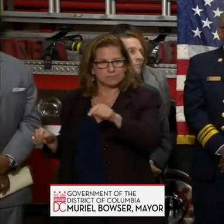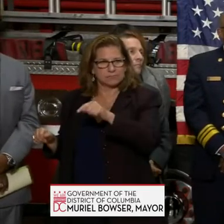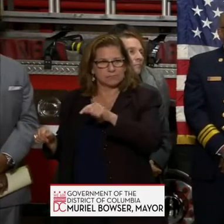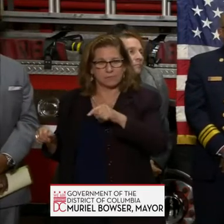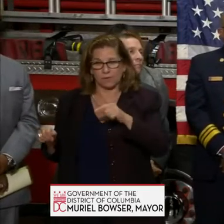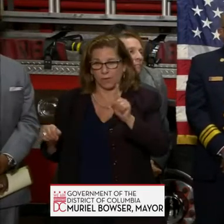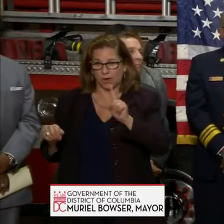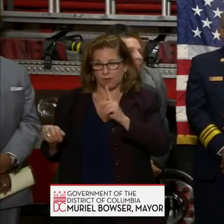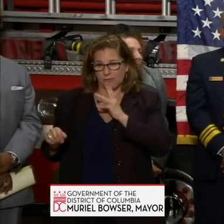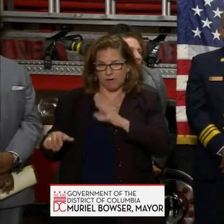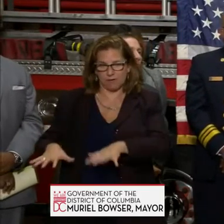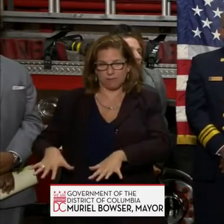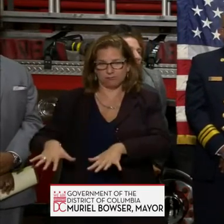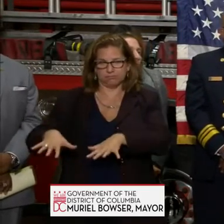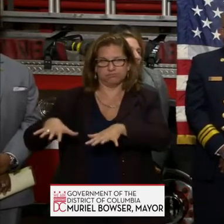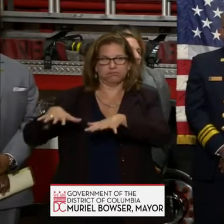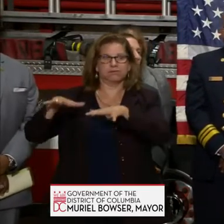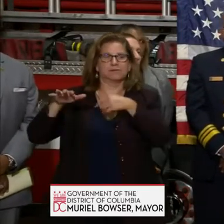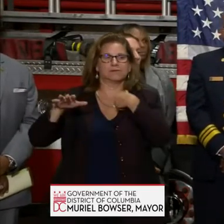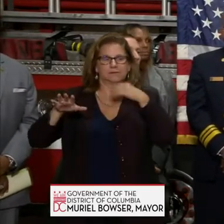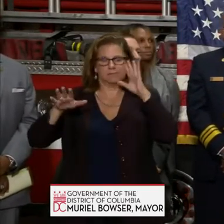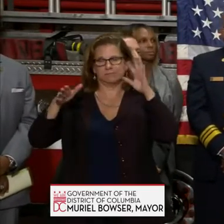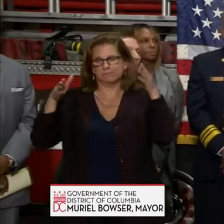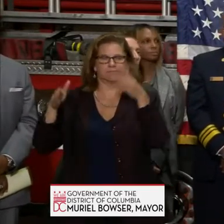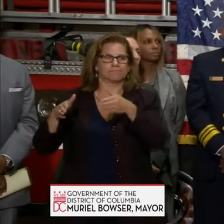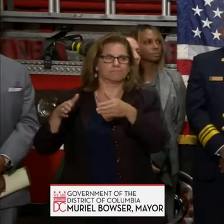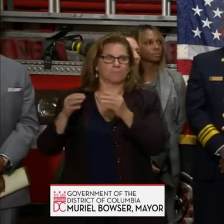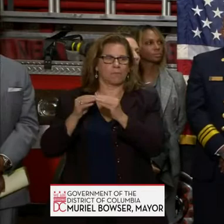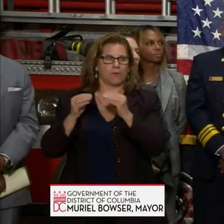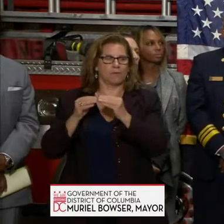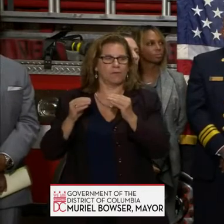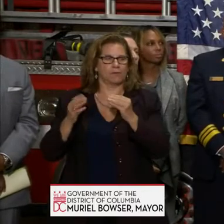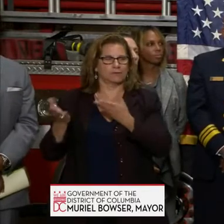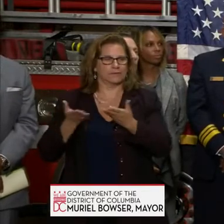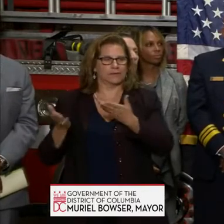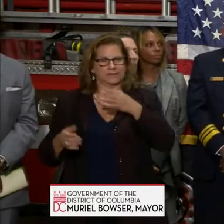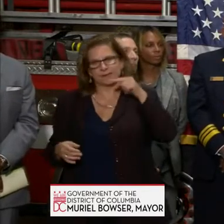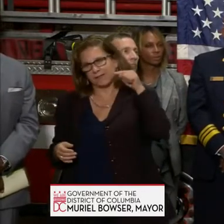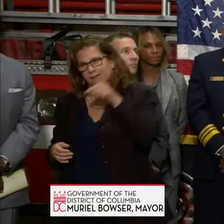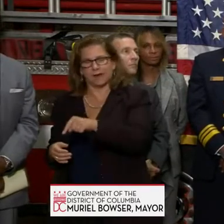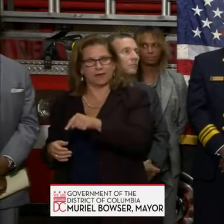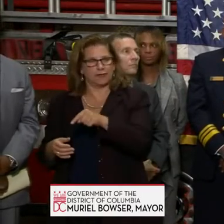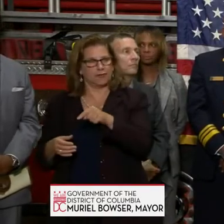TYPES OF ROADWAYS WILL HAVE ADDITIONAL PERSONNEL AVAILABLE TO ASSIST WITH ANY EMERGENCIES THAT ARE NECESSARY.